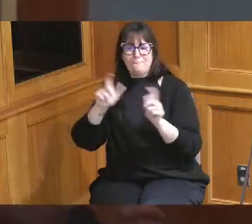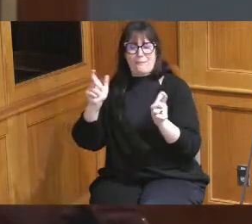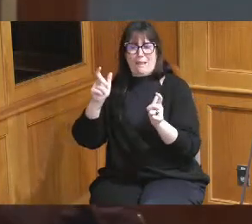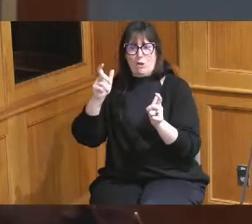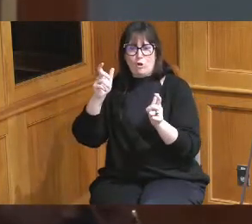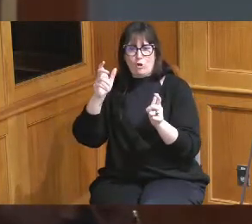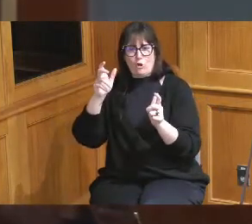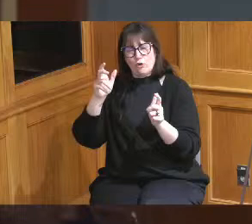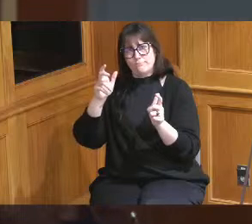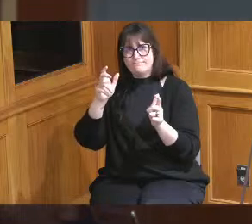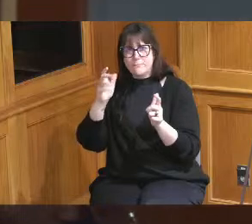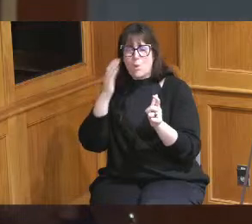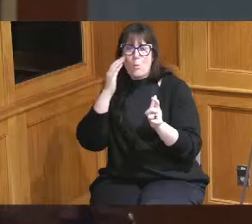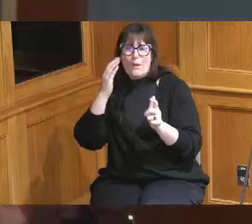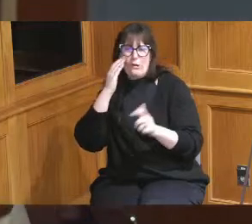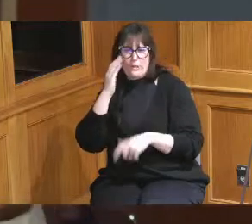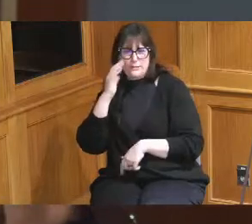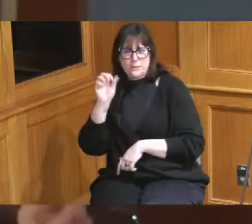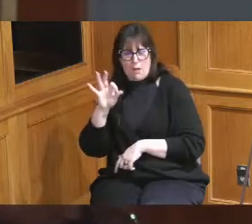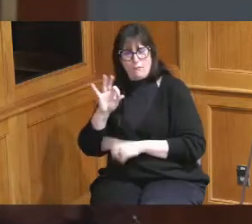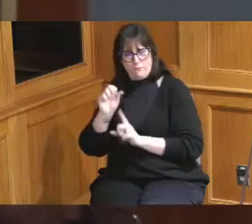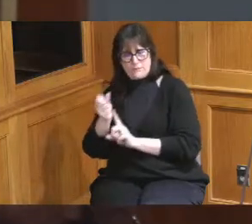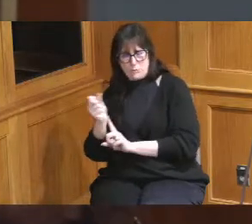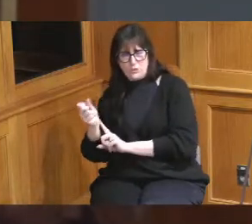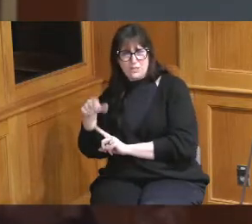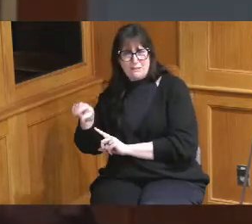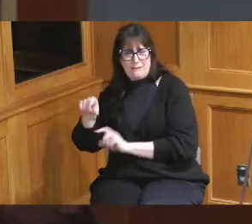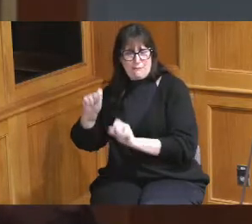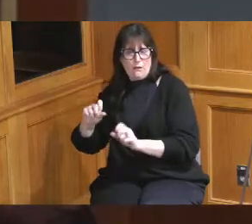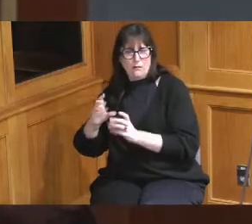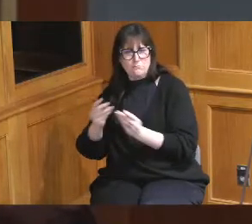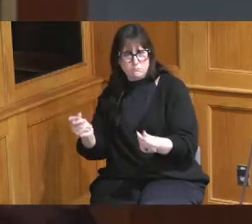we may need to start thinking about and start thinking about as quickly as possible whether